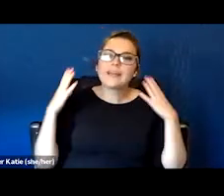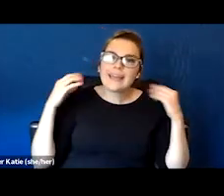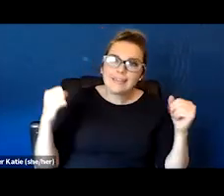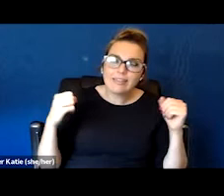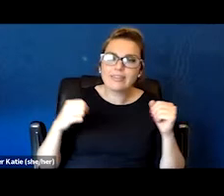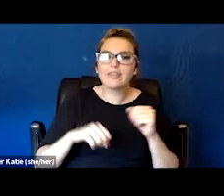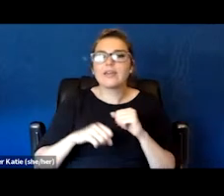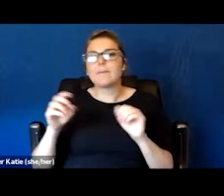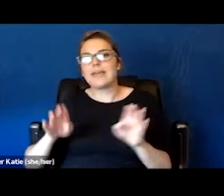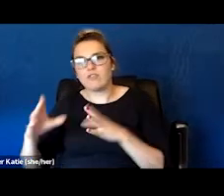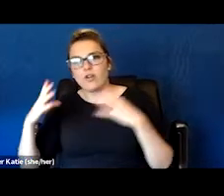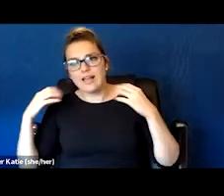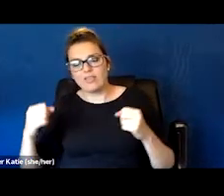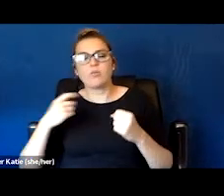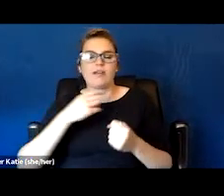but definitely really important in our community.